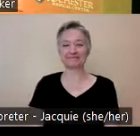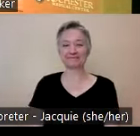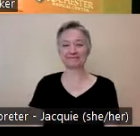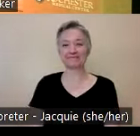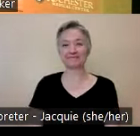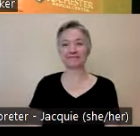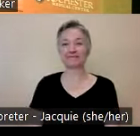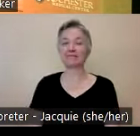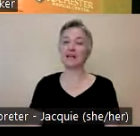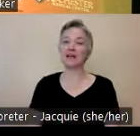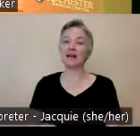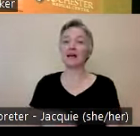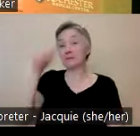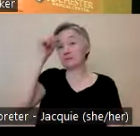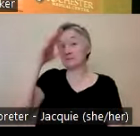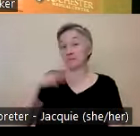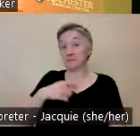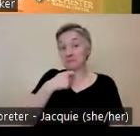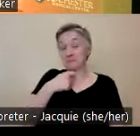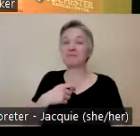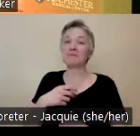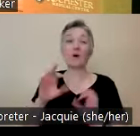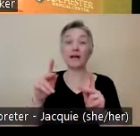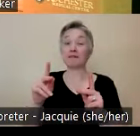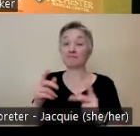out of time I want to thank everybody uh for coming today and thank you Jessica